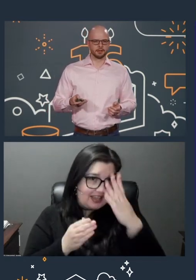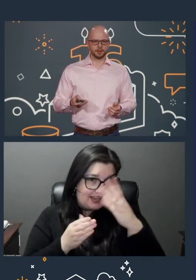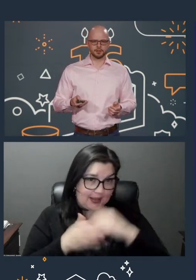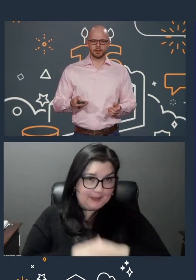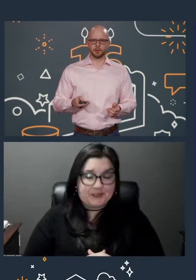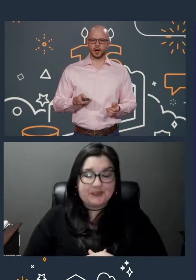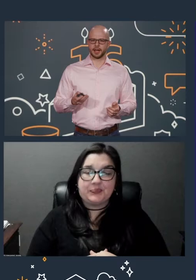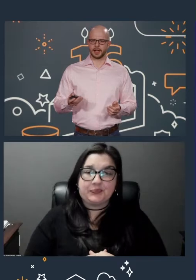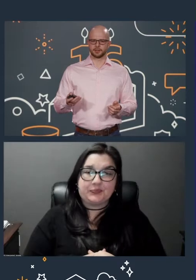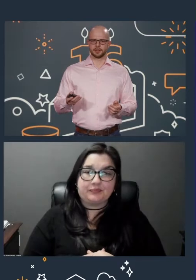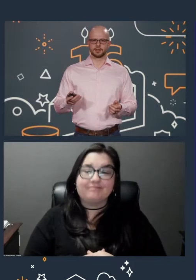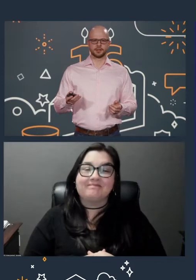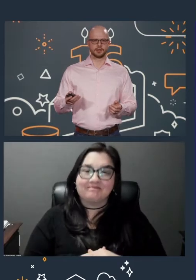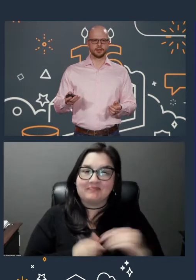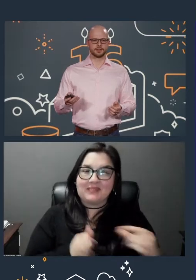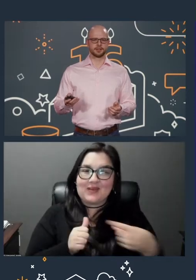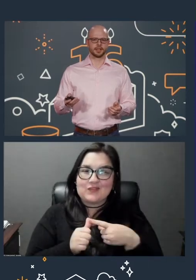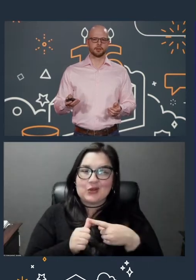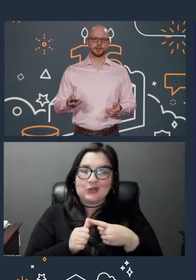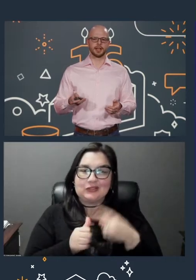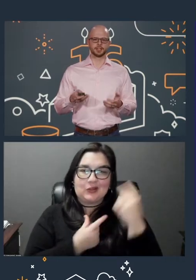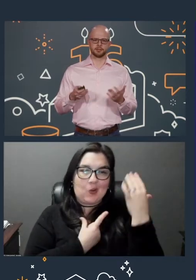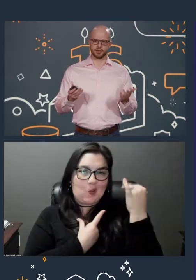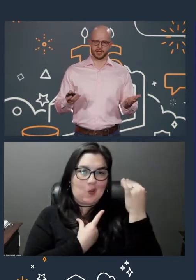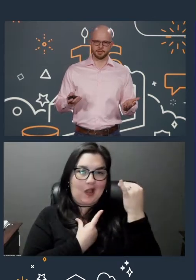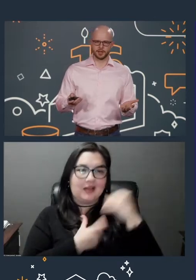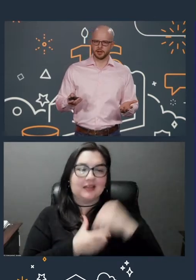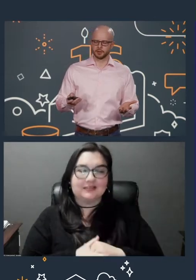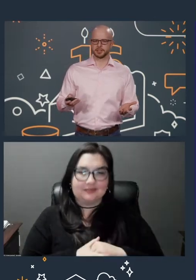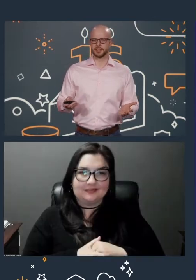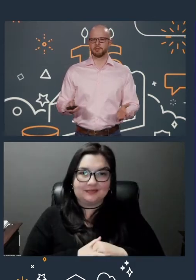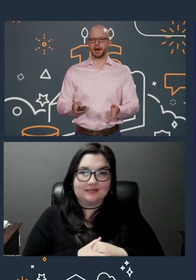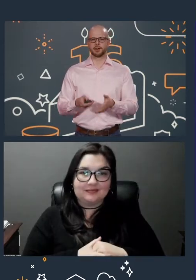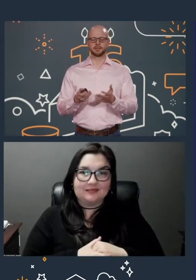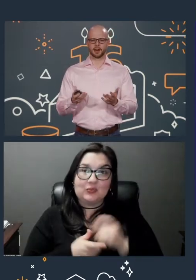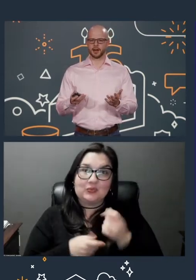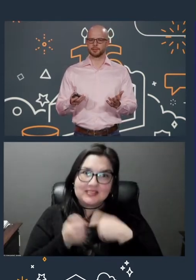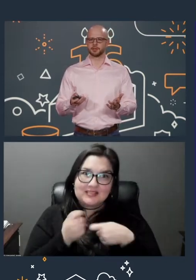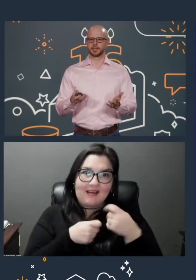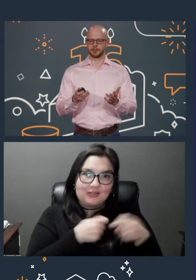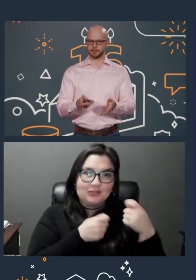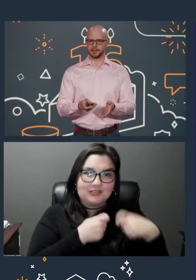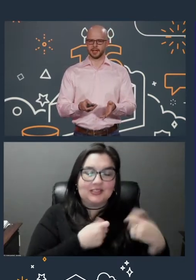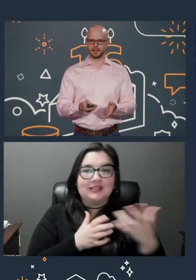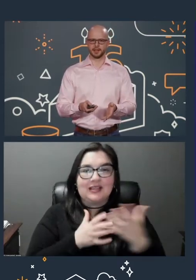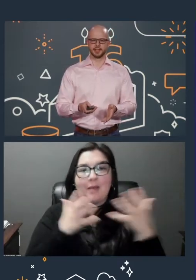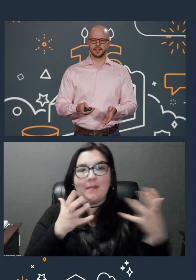But first on the Y axis, you can see retention period, which is the amount of time you'll keep the data